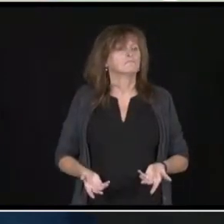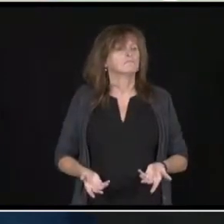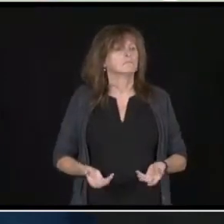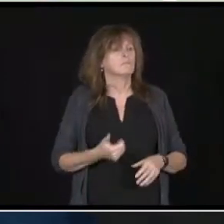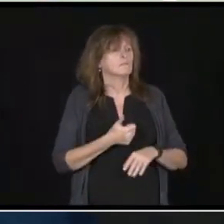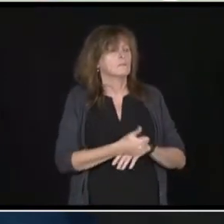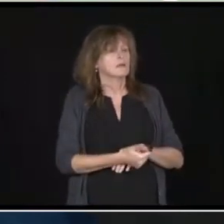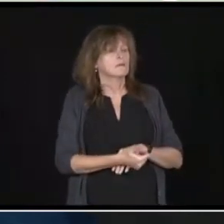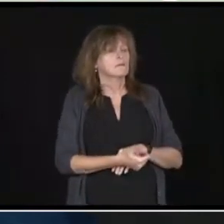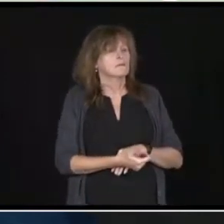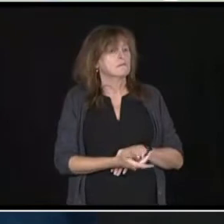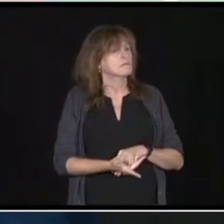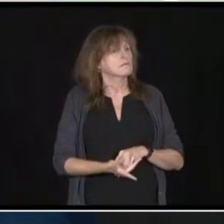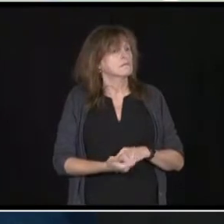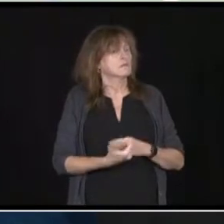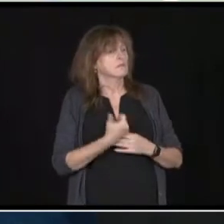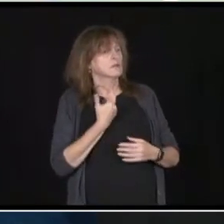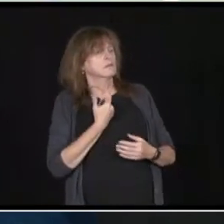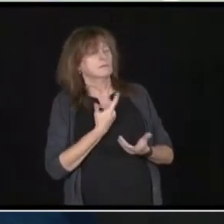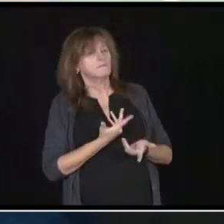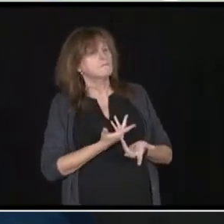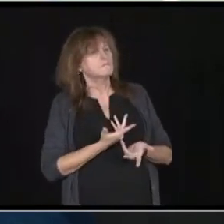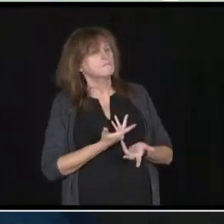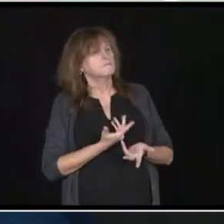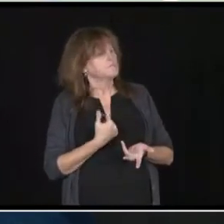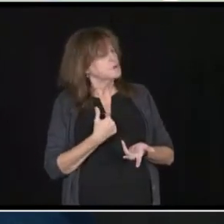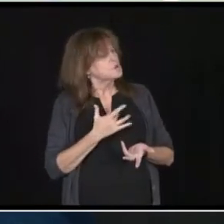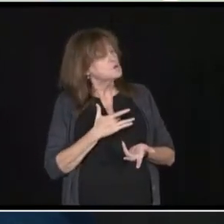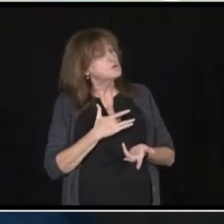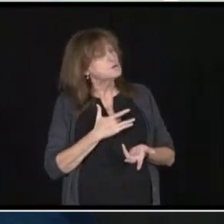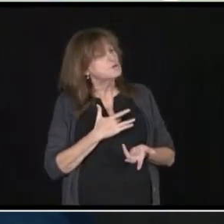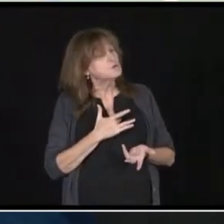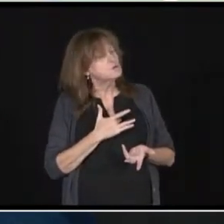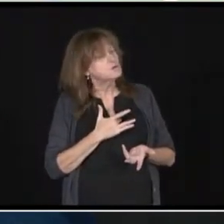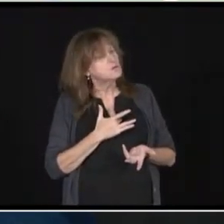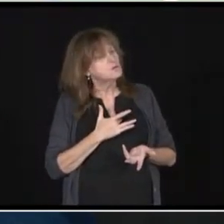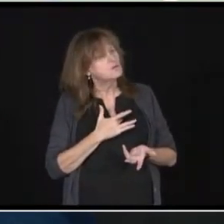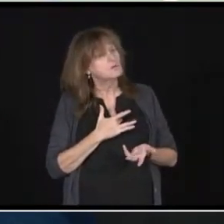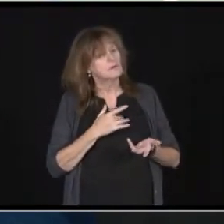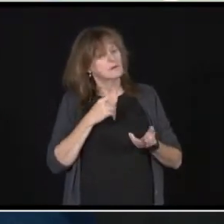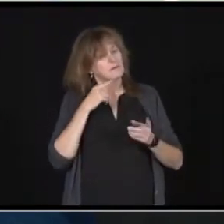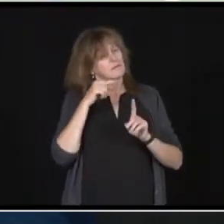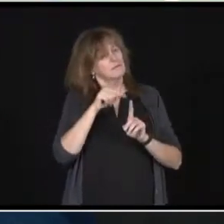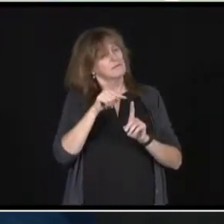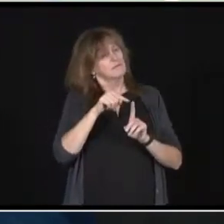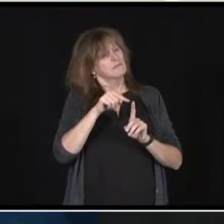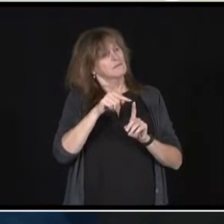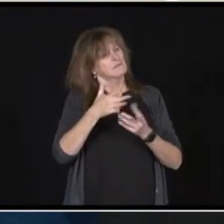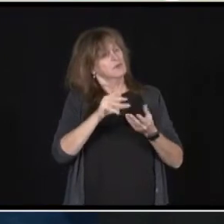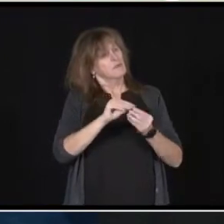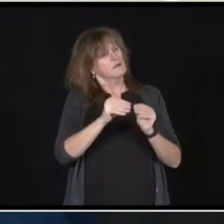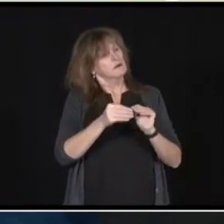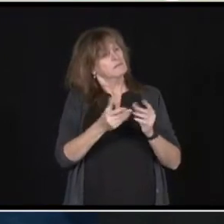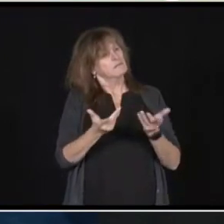indicate close down for 28 days... It is not anybody's particular fault. But that is what is heartbreaking. That is the issue.